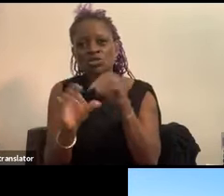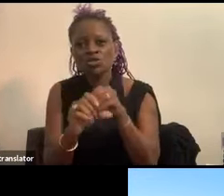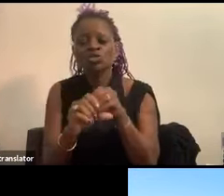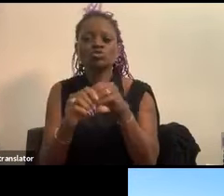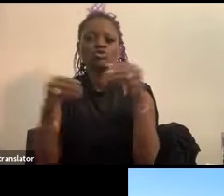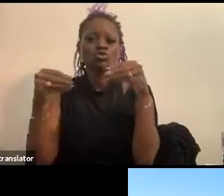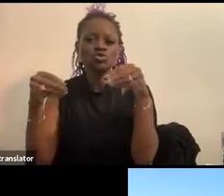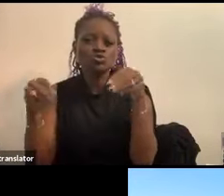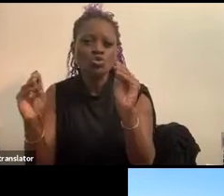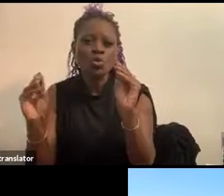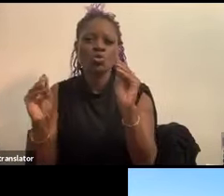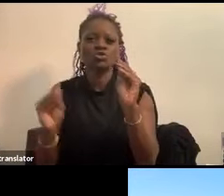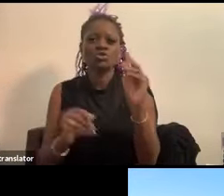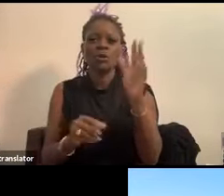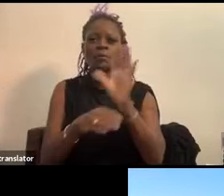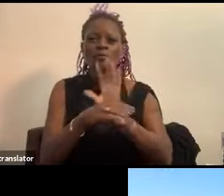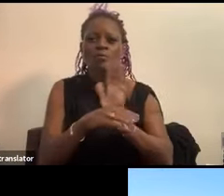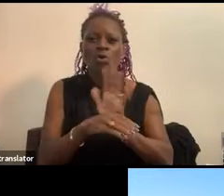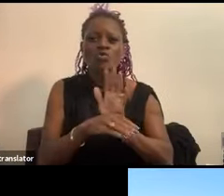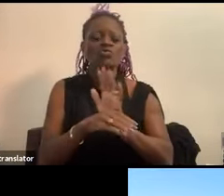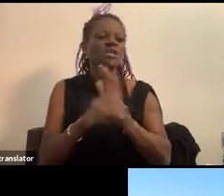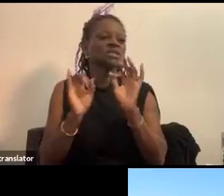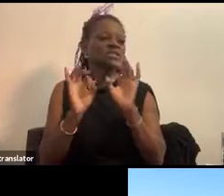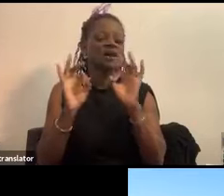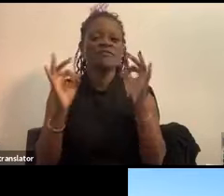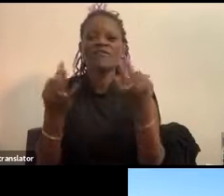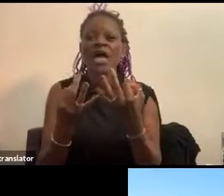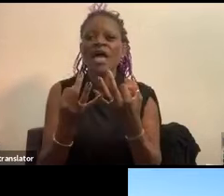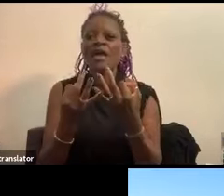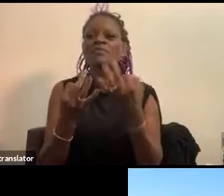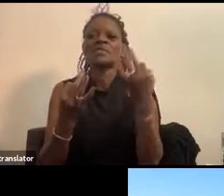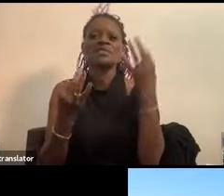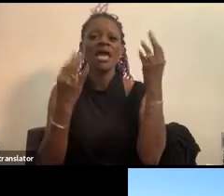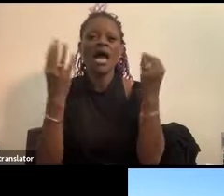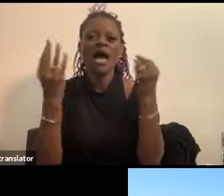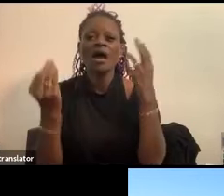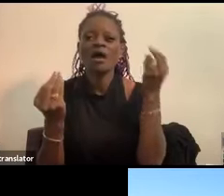stores, theaters, family entertainment centers, the Centers for Disease Control